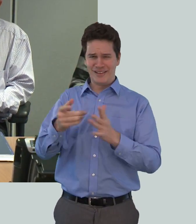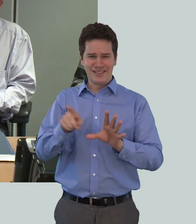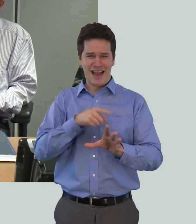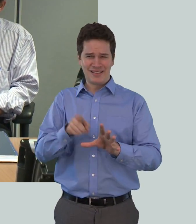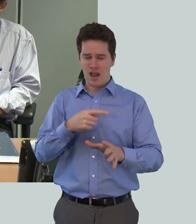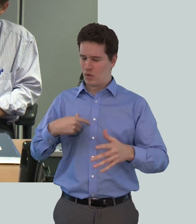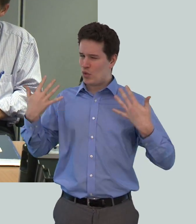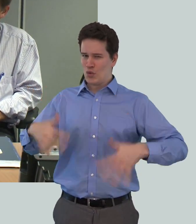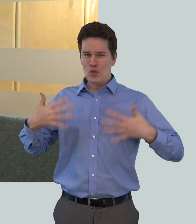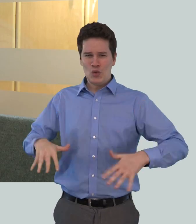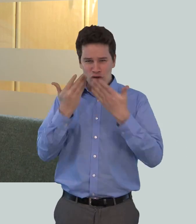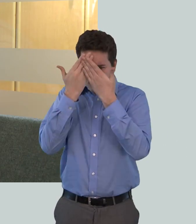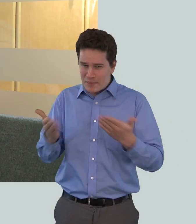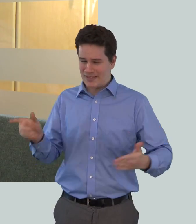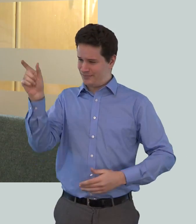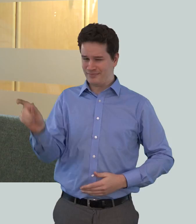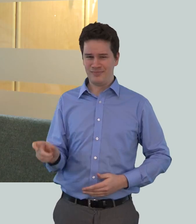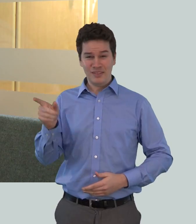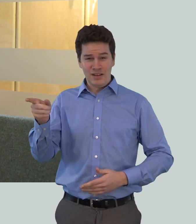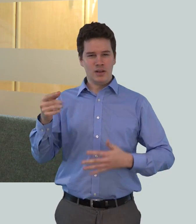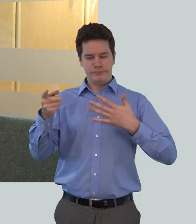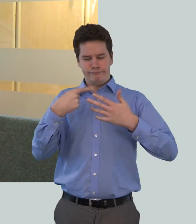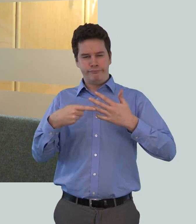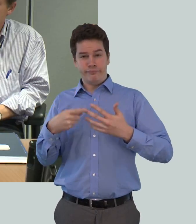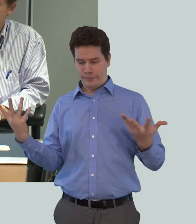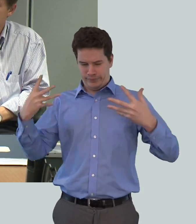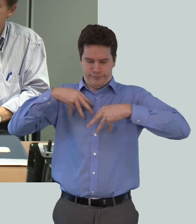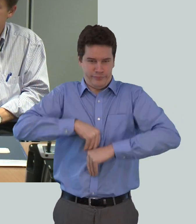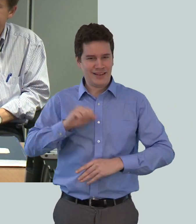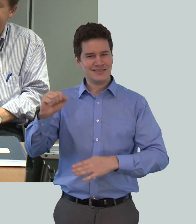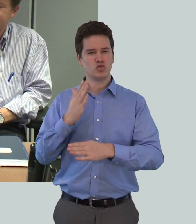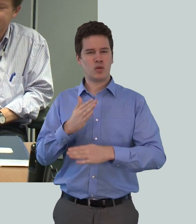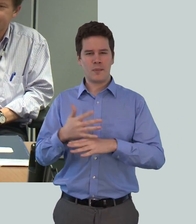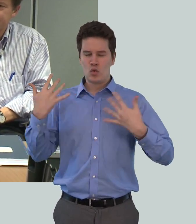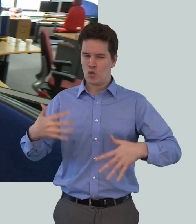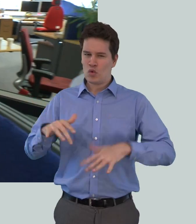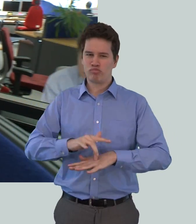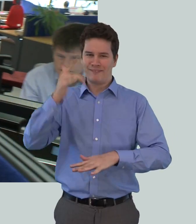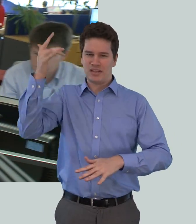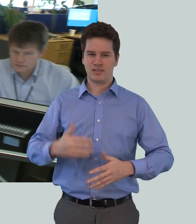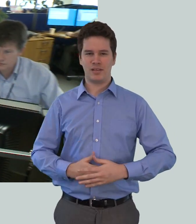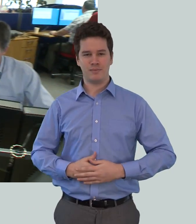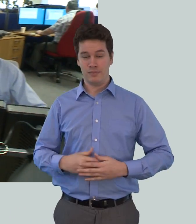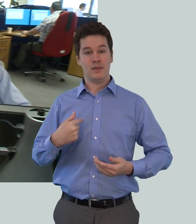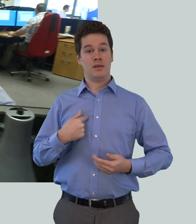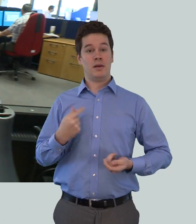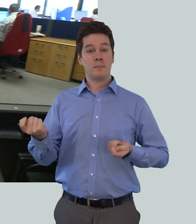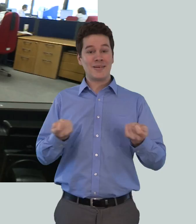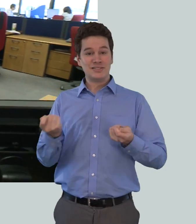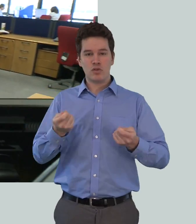I’ve got a whole lot of respect for him. The attributes I see him bring into this job are actually all that he does professionally. Well, I manage the Subsurface and Wells Support Team in Europe.